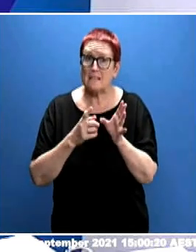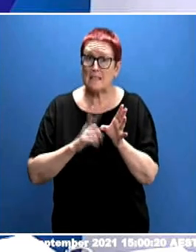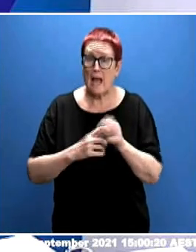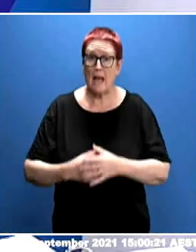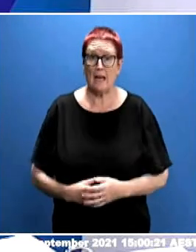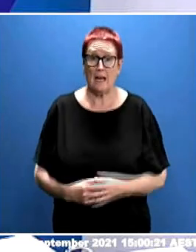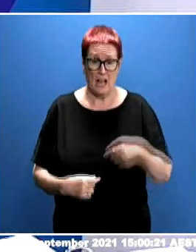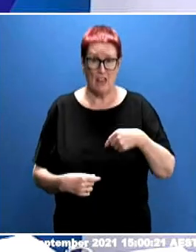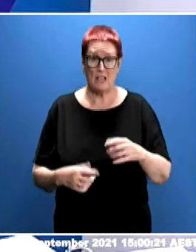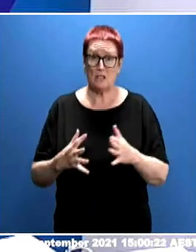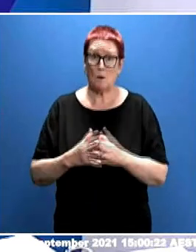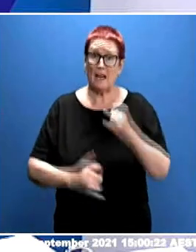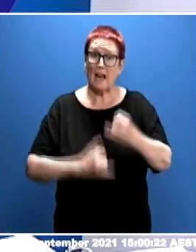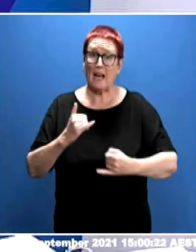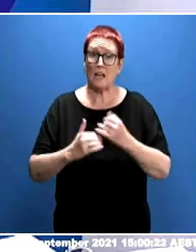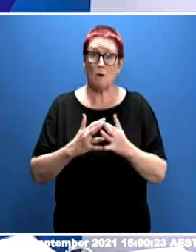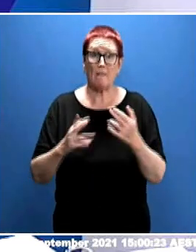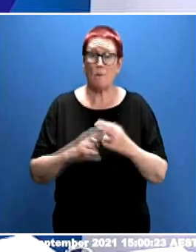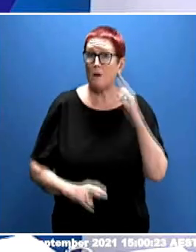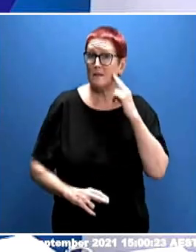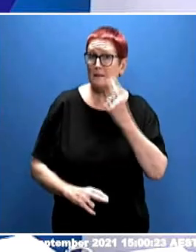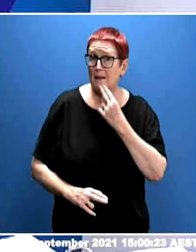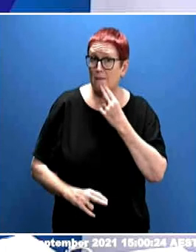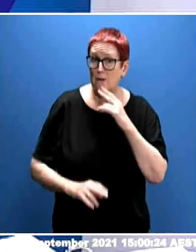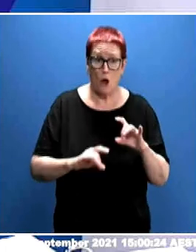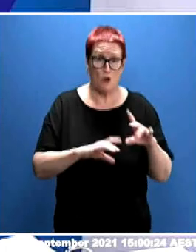the International Week of the Deaf and Australia's National Week of Deaf People.